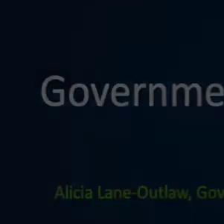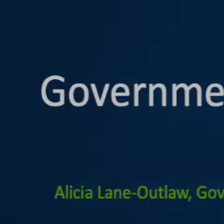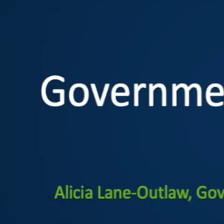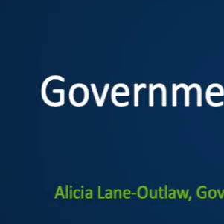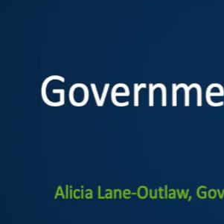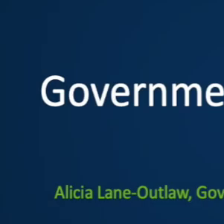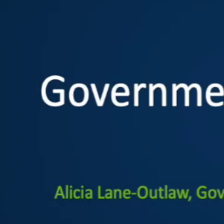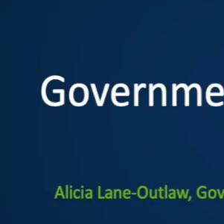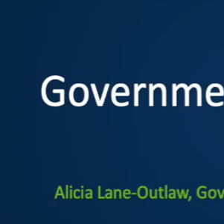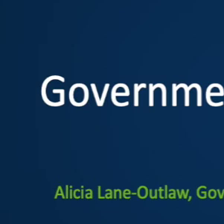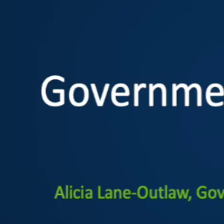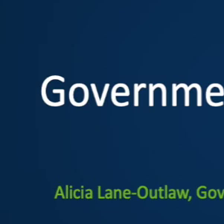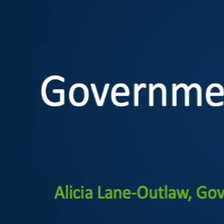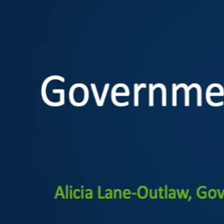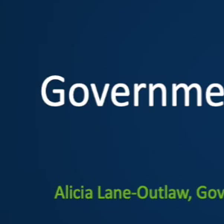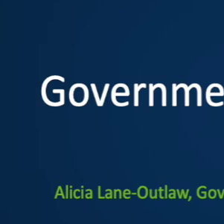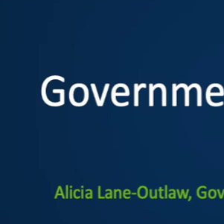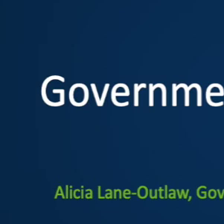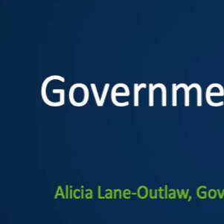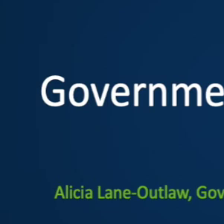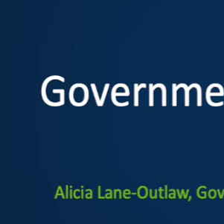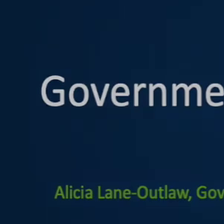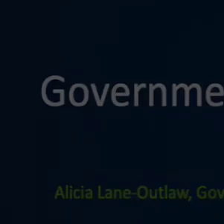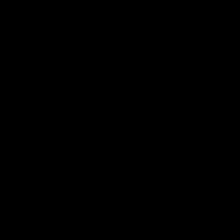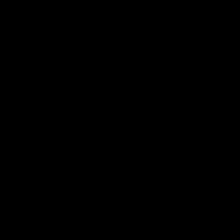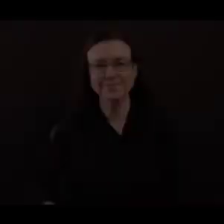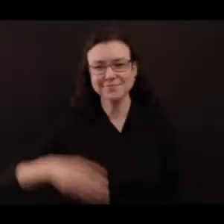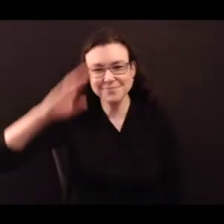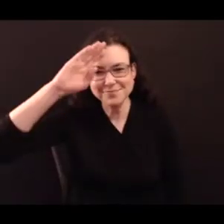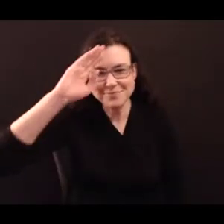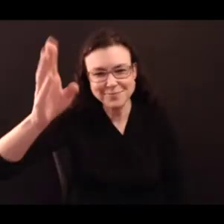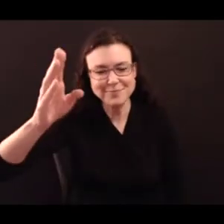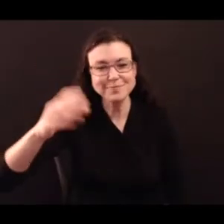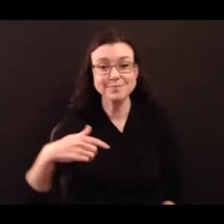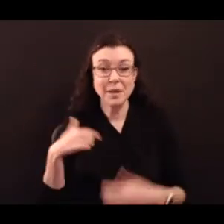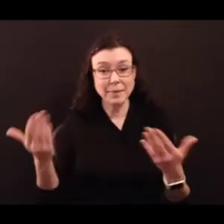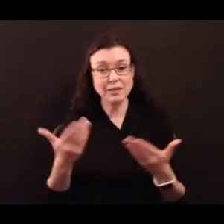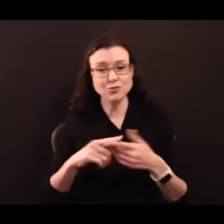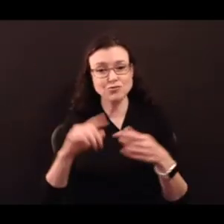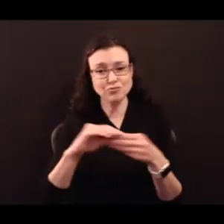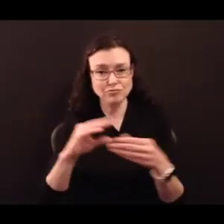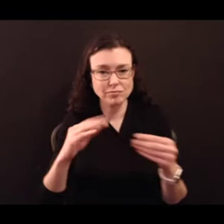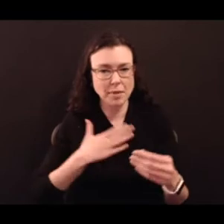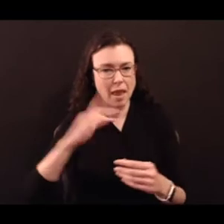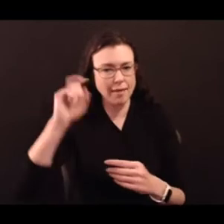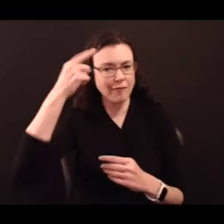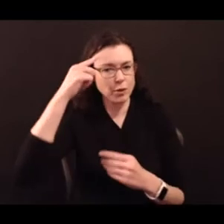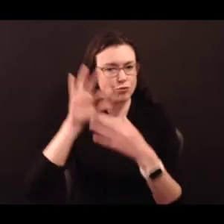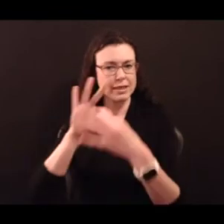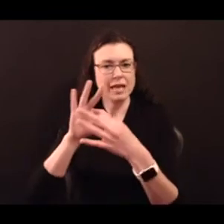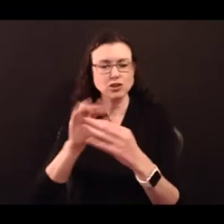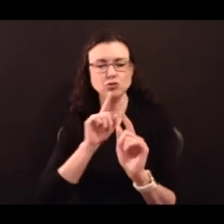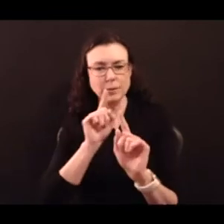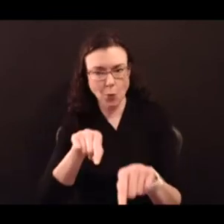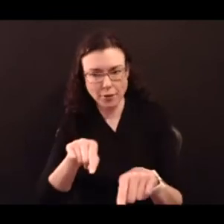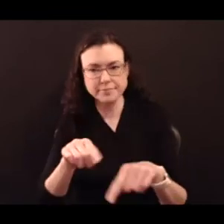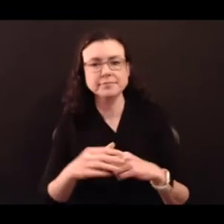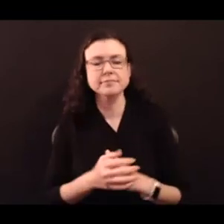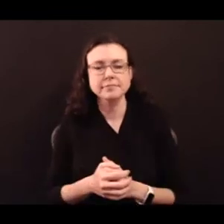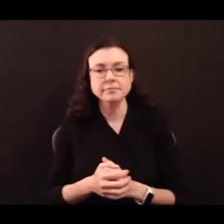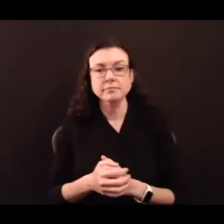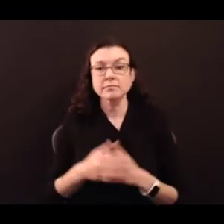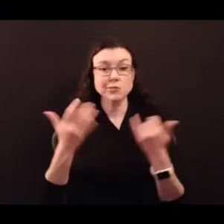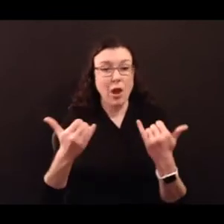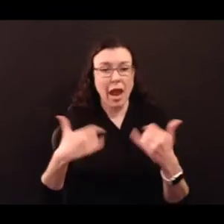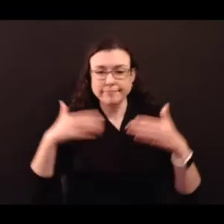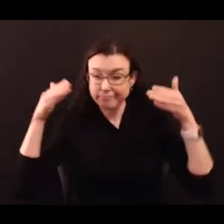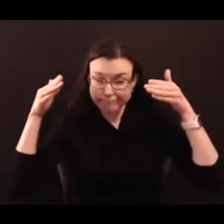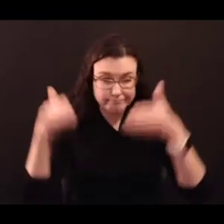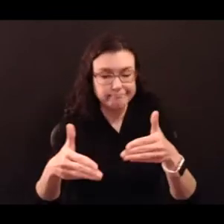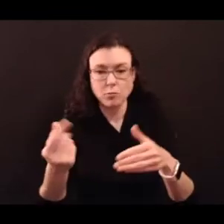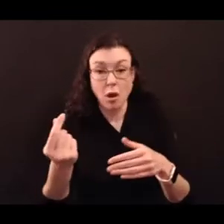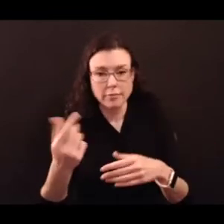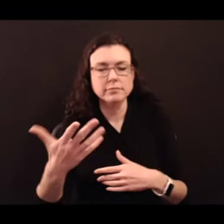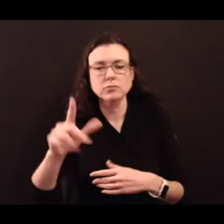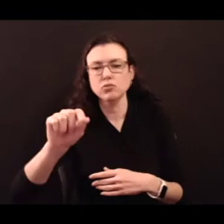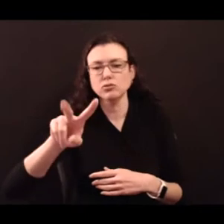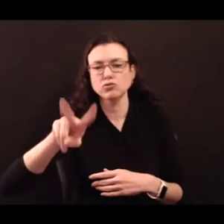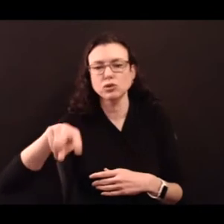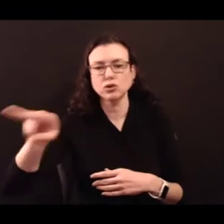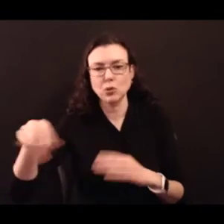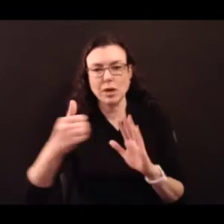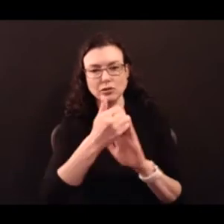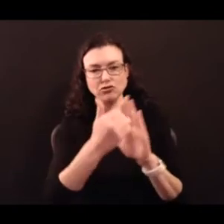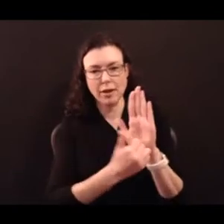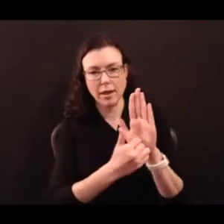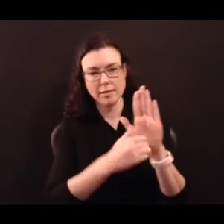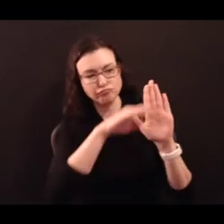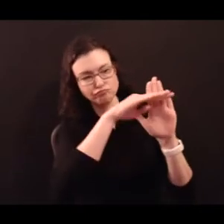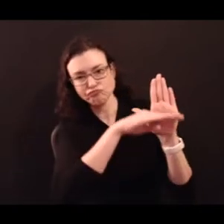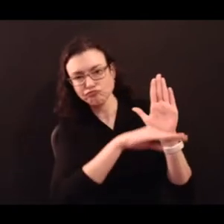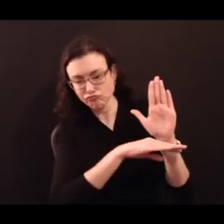Hello! I’m here to give my government relations report. Today the focus is our 2022 agenda.